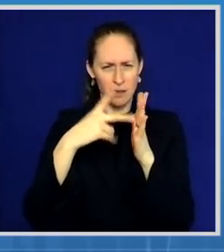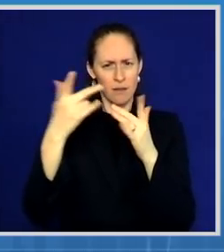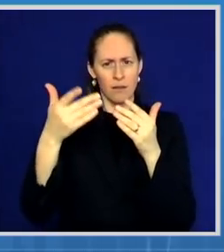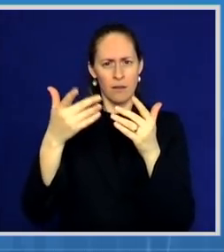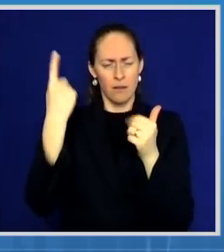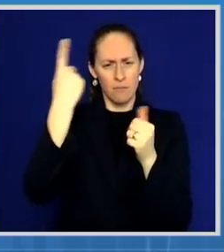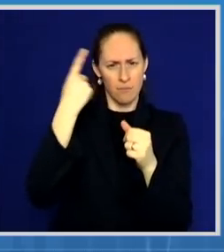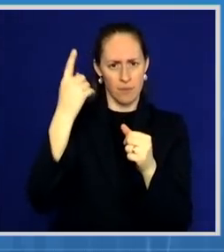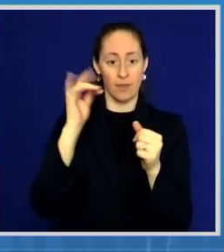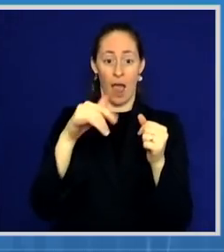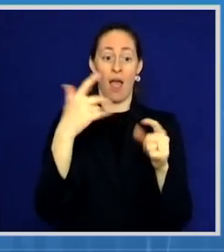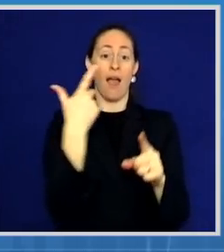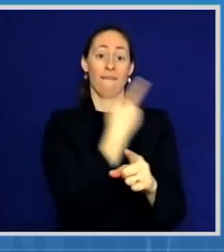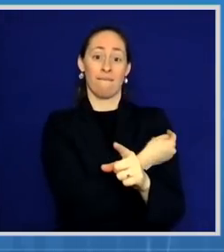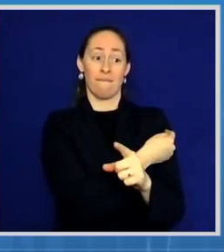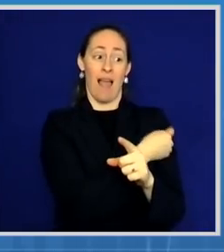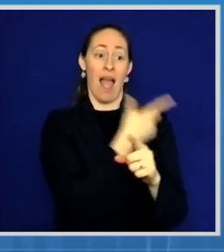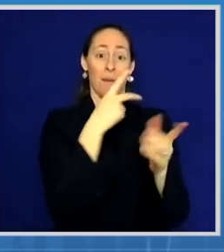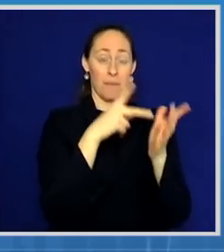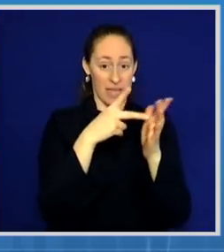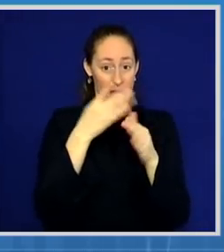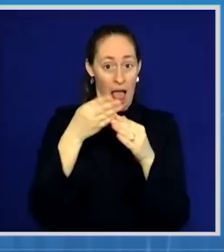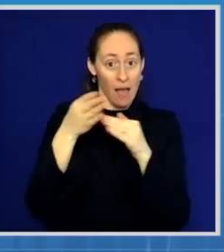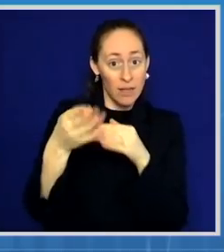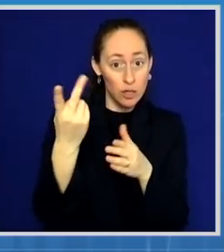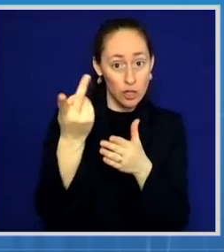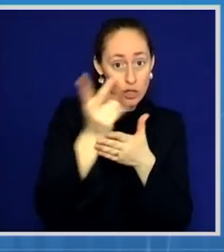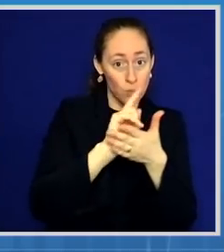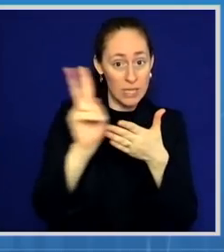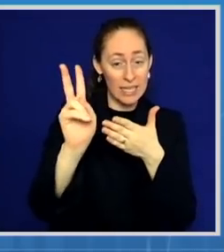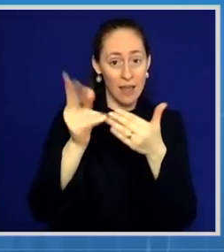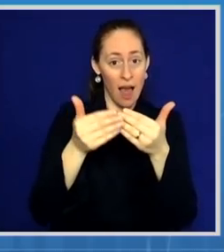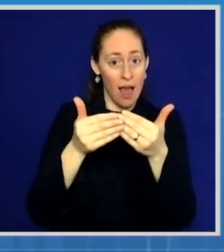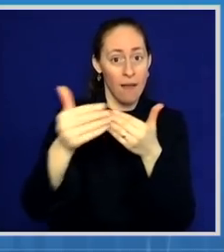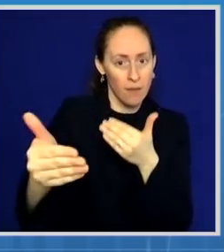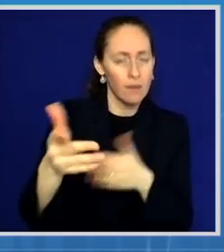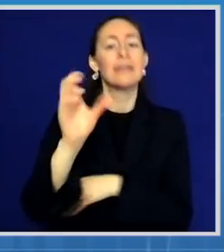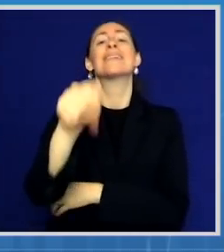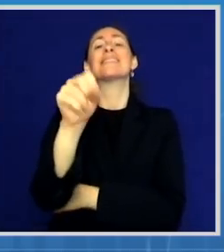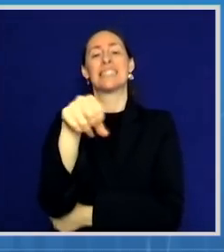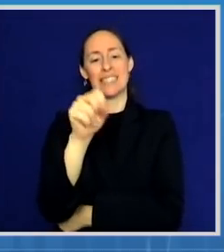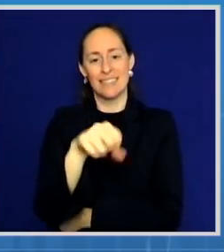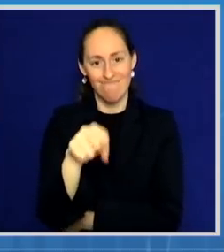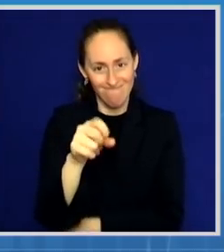that's why it was clear that everyone needs to make sure that they follow that two week post. But now the a hundred million Americans